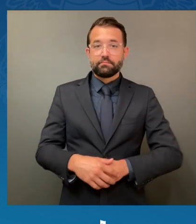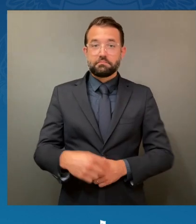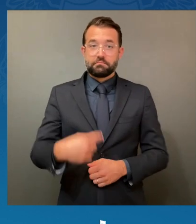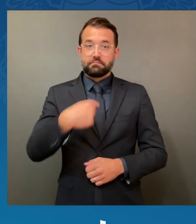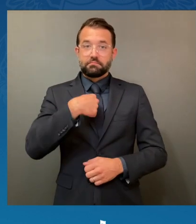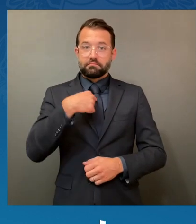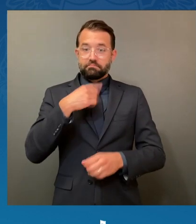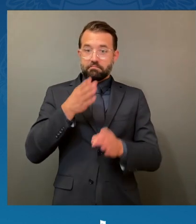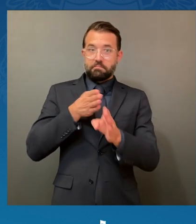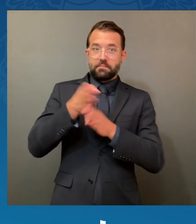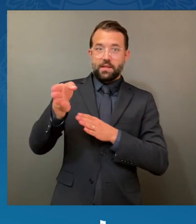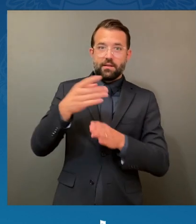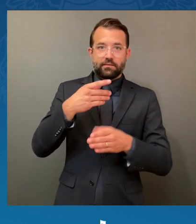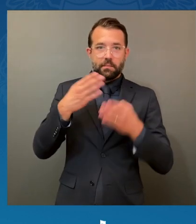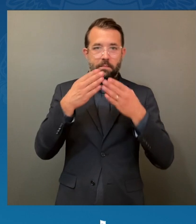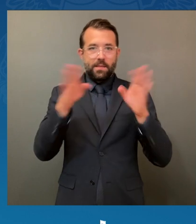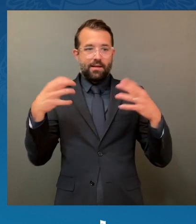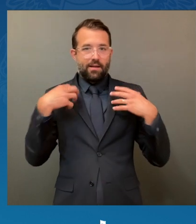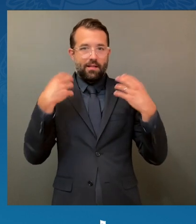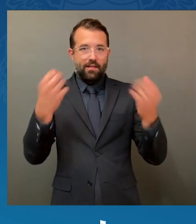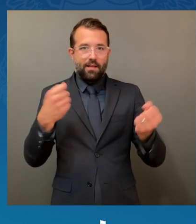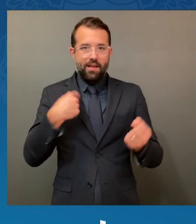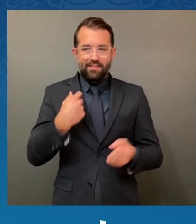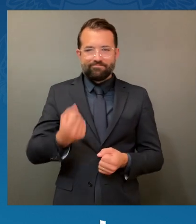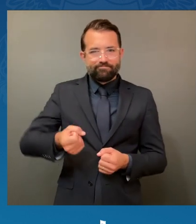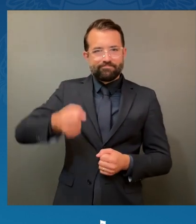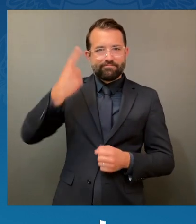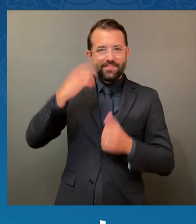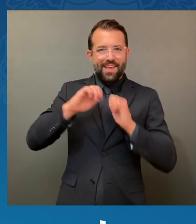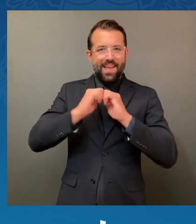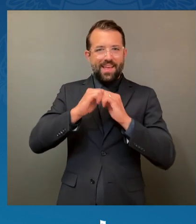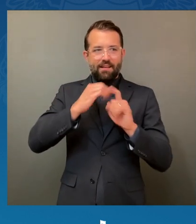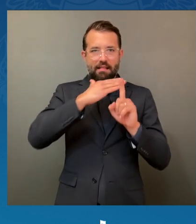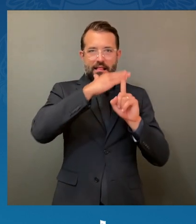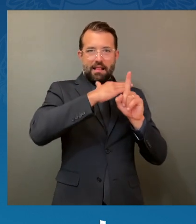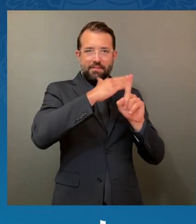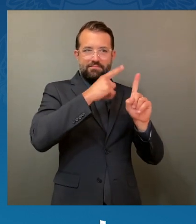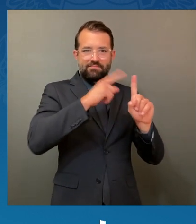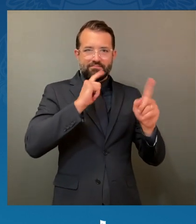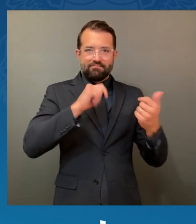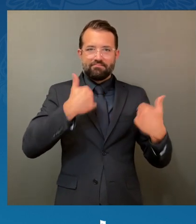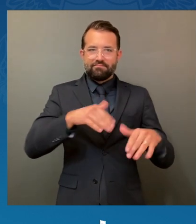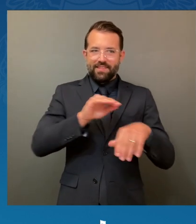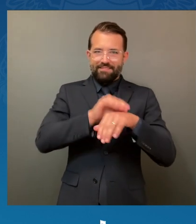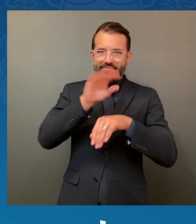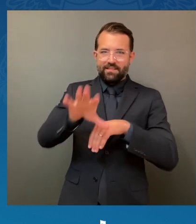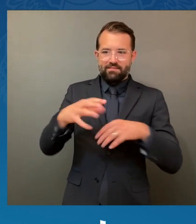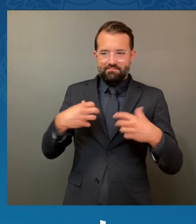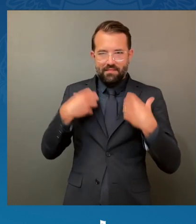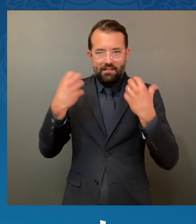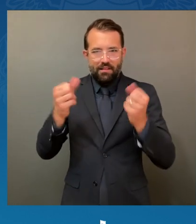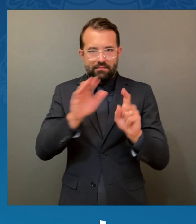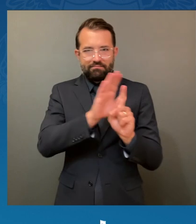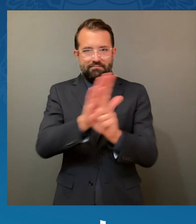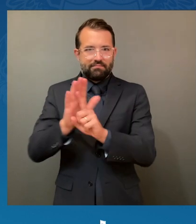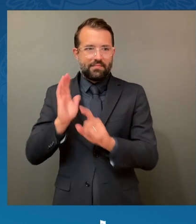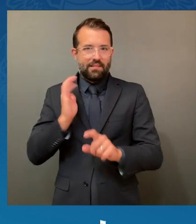on human health. Whether the air we breathe, the water we drink, the sustainability of our food systems,